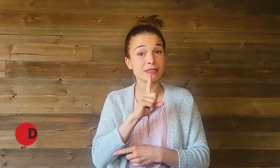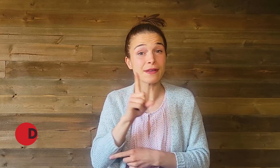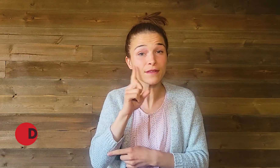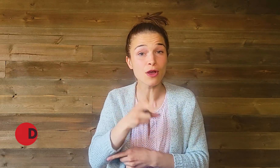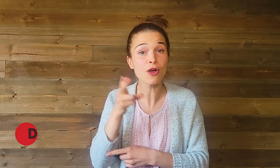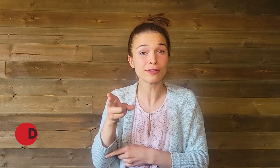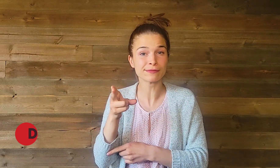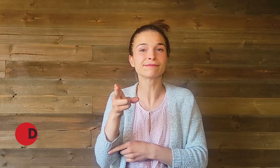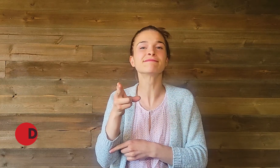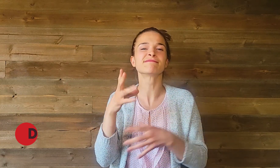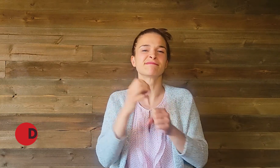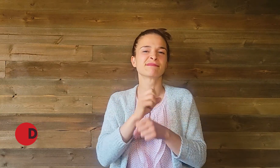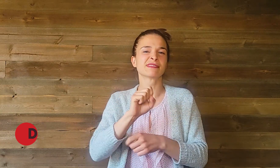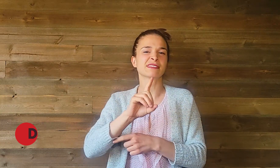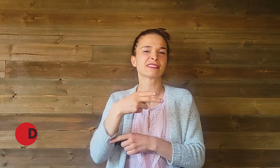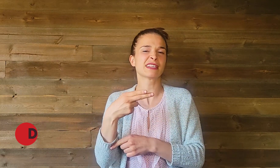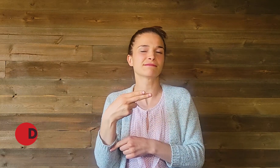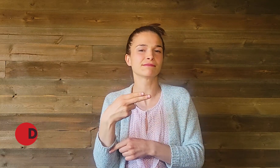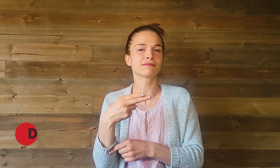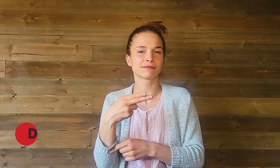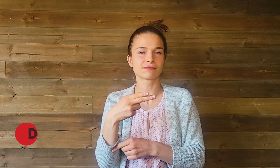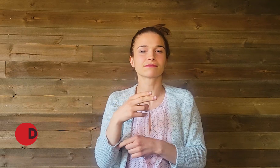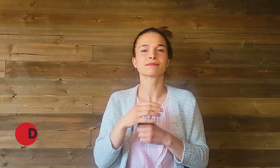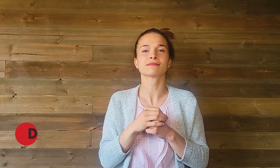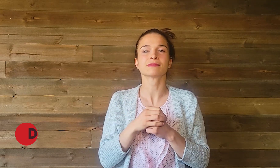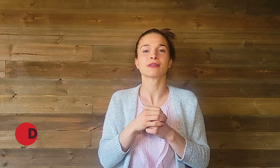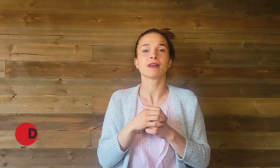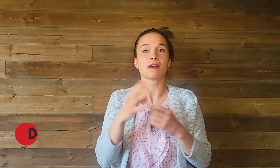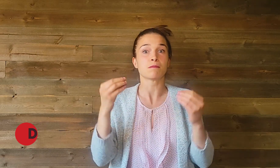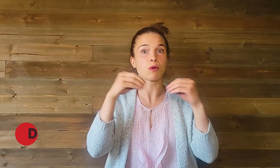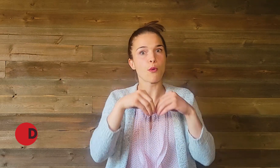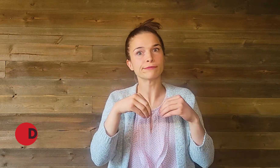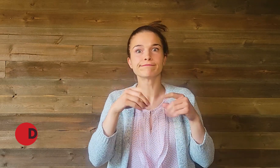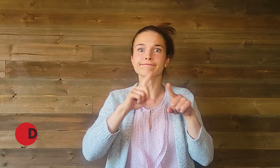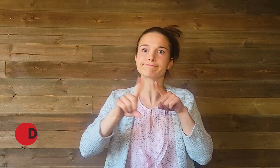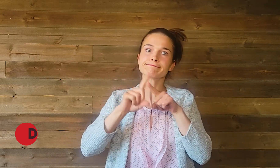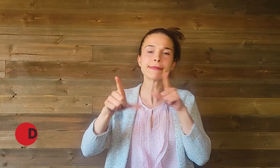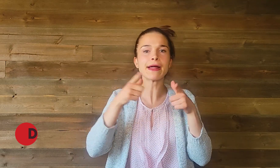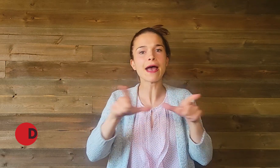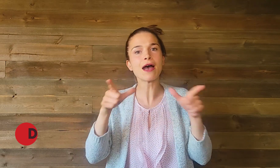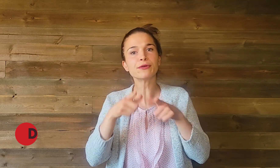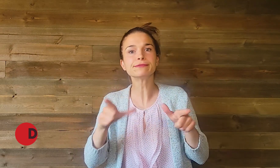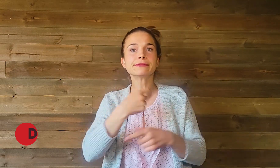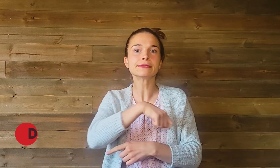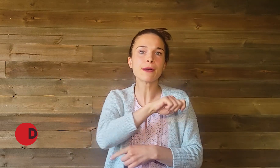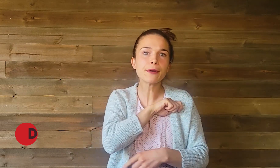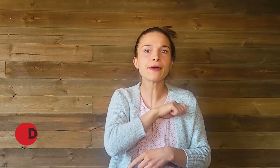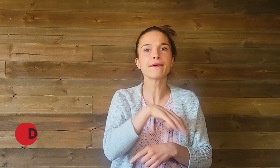for deaf and hard of hearing, SDH for short, in more languages, including Spanish,